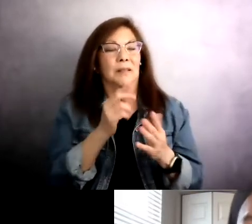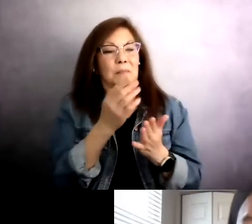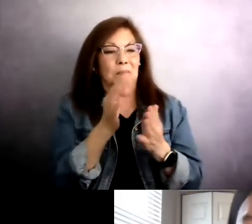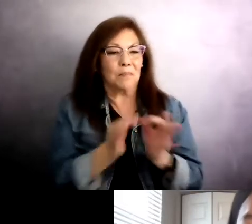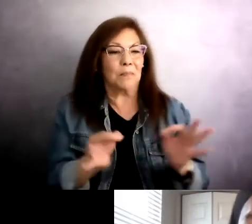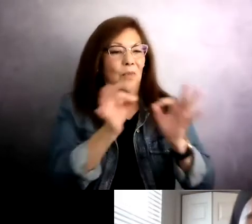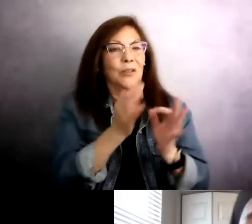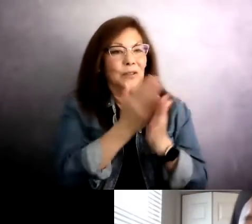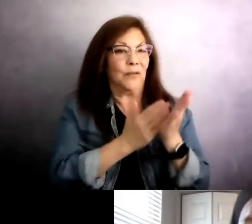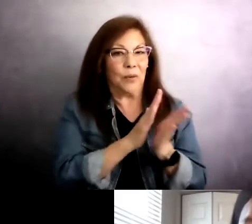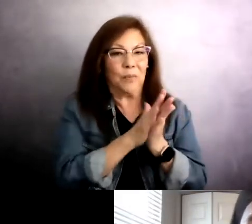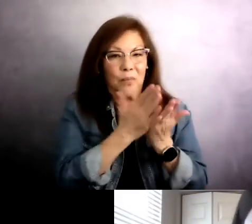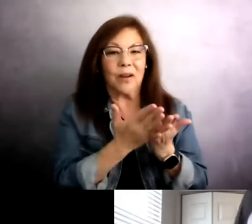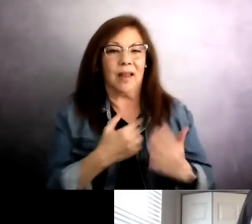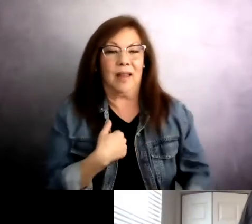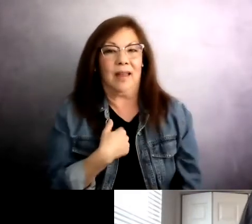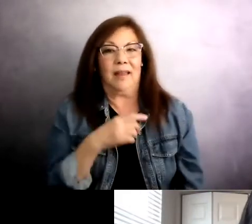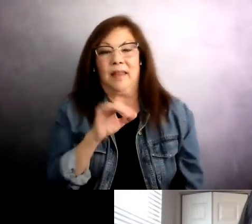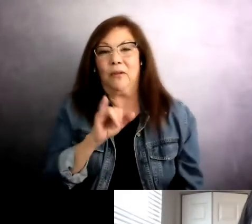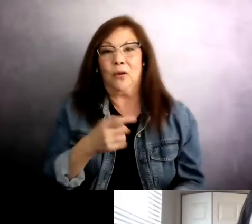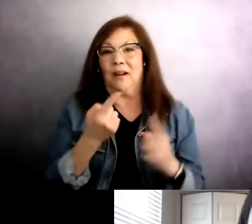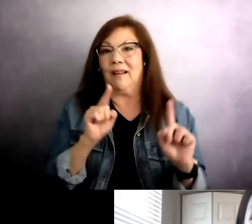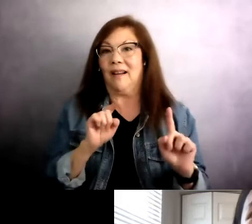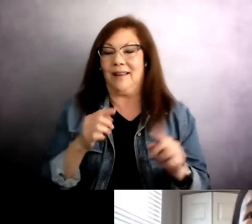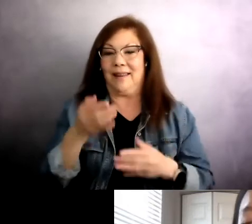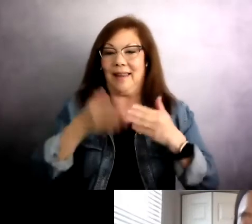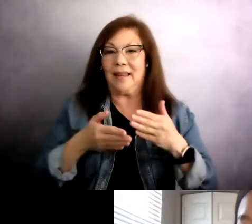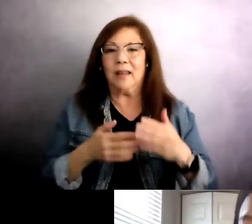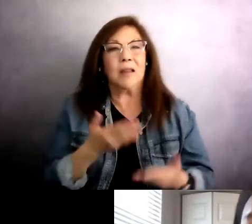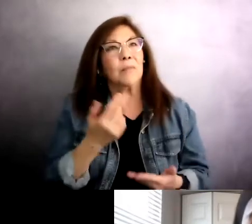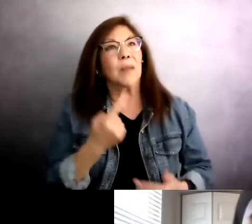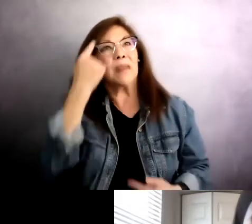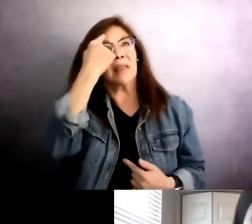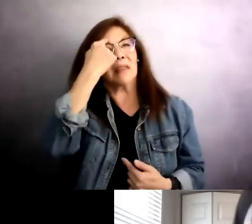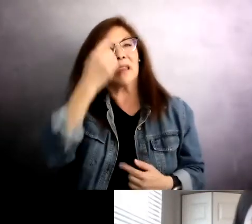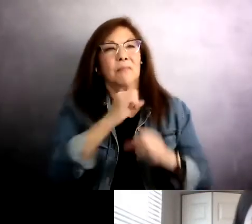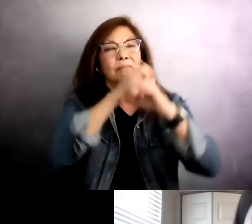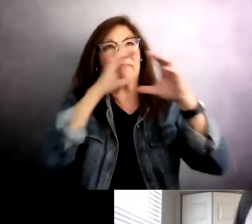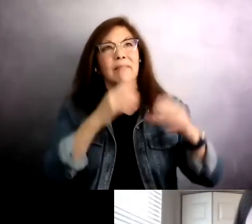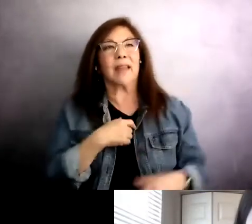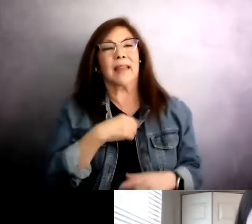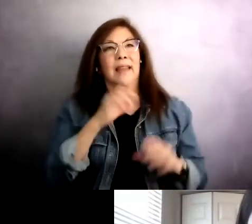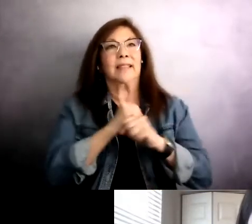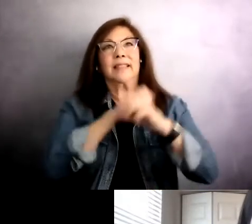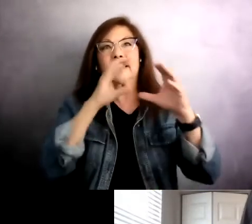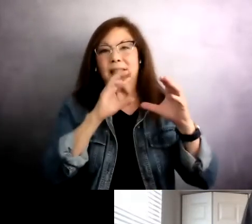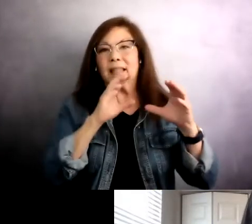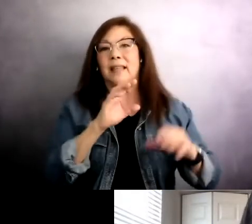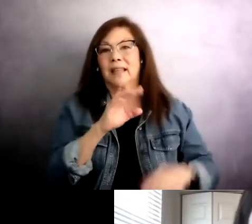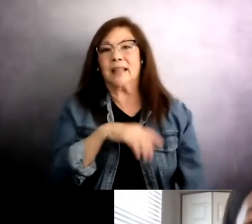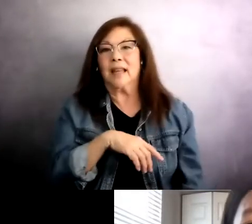on the iconic ending, it makes me think about the way it is shot, which I don't know if